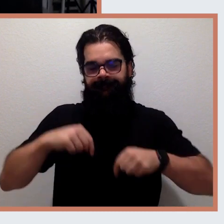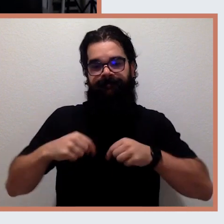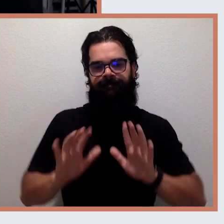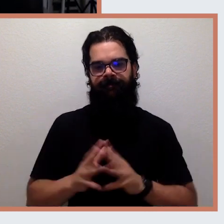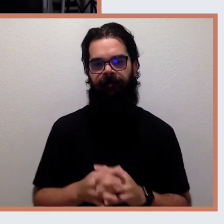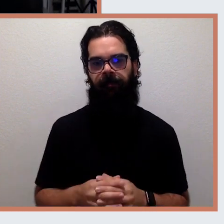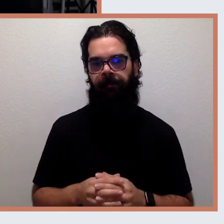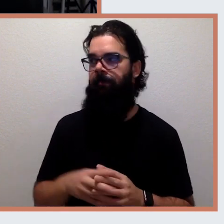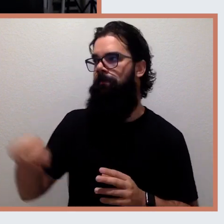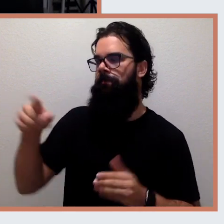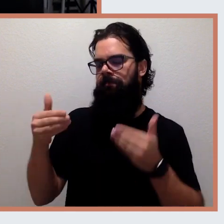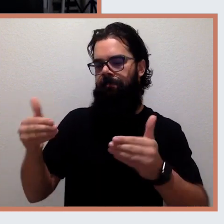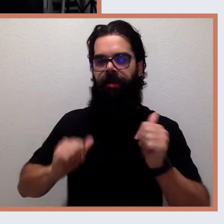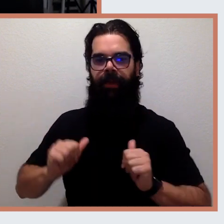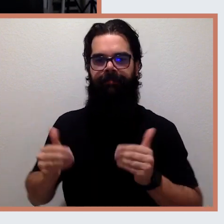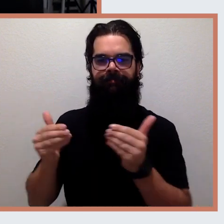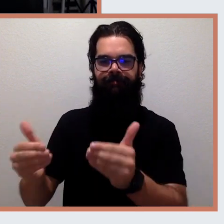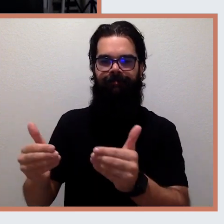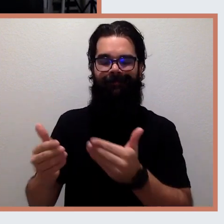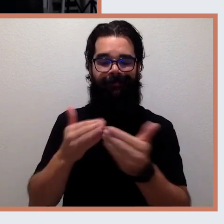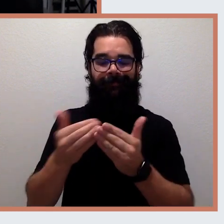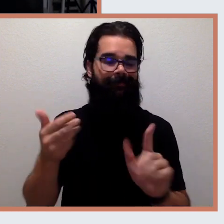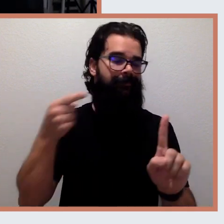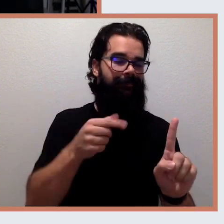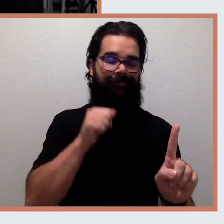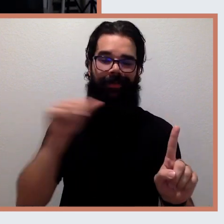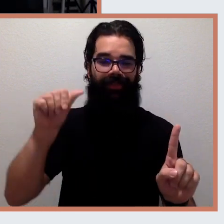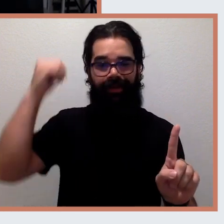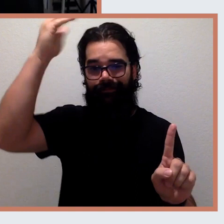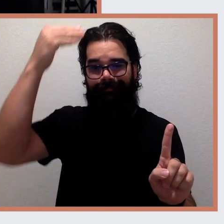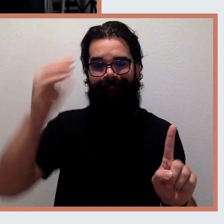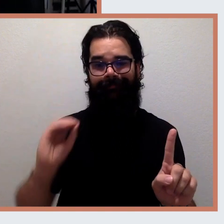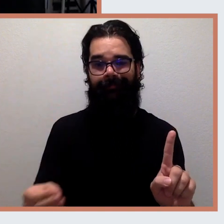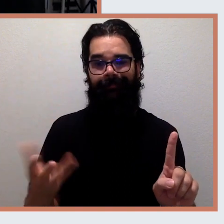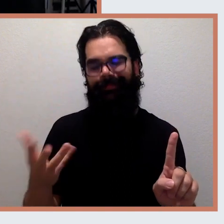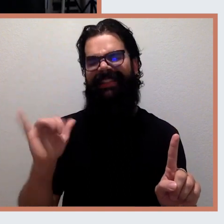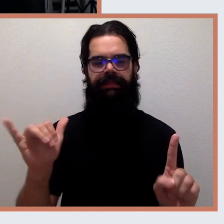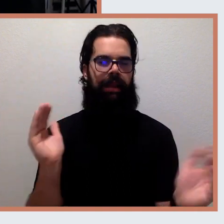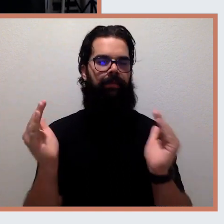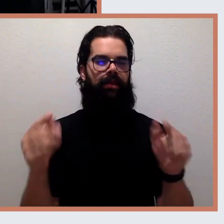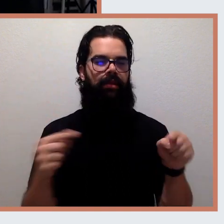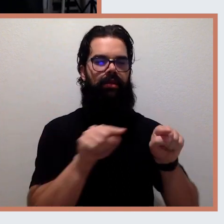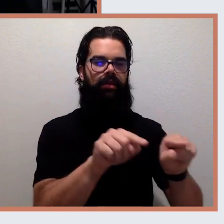then I'm not going to be so precious with it. I'll back off. Somebody else will play it. That's probably not Afghan,